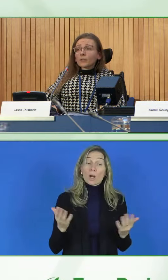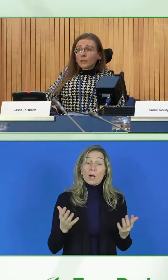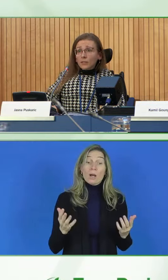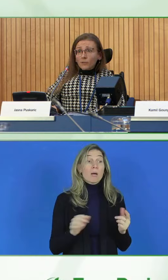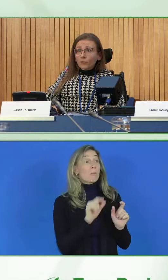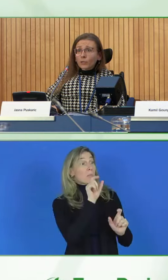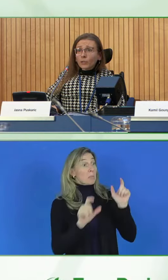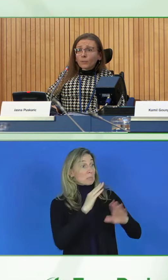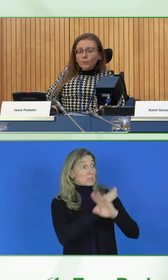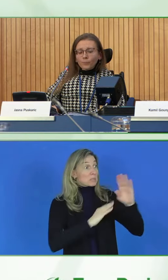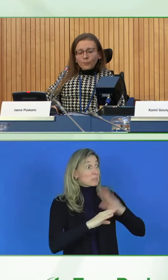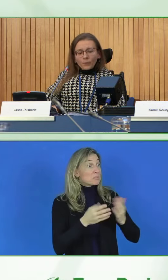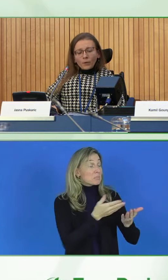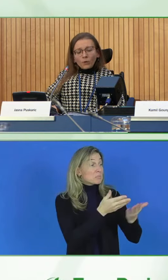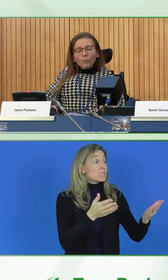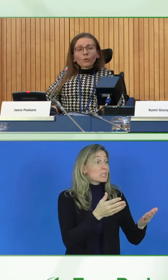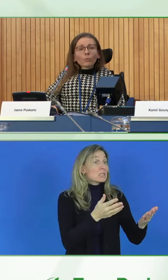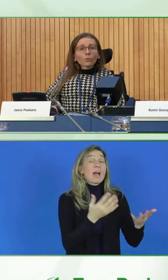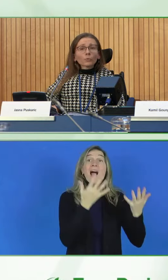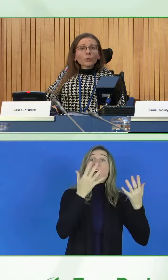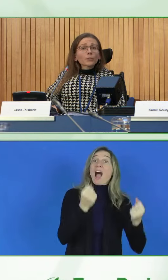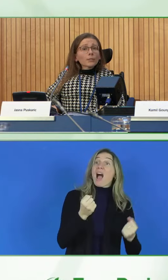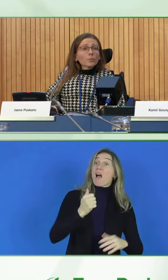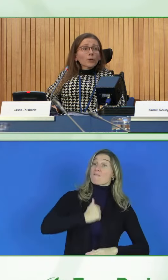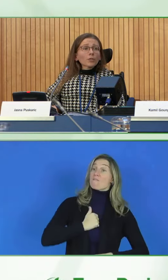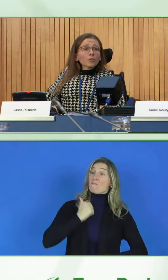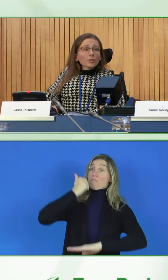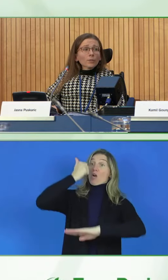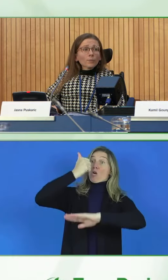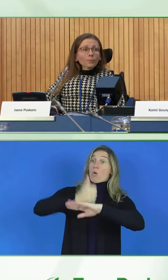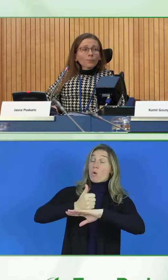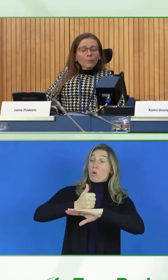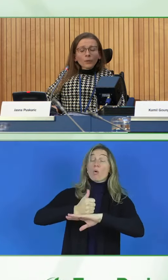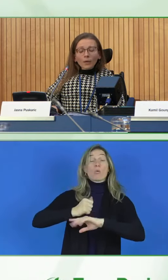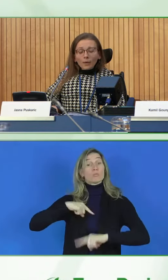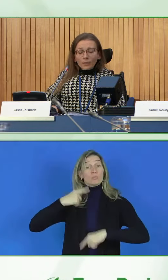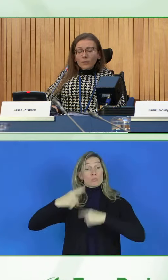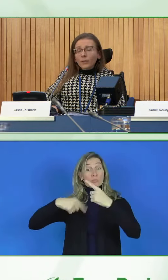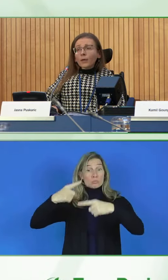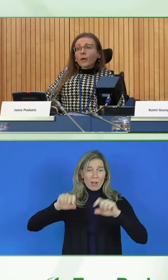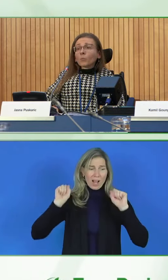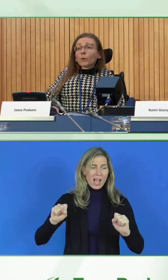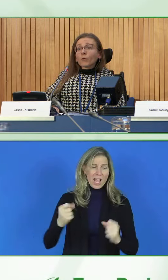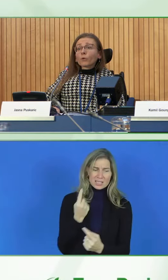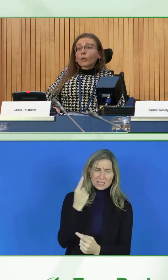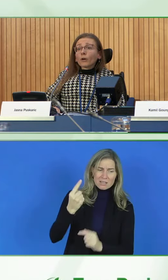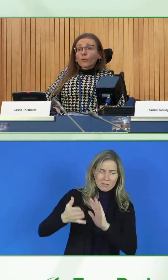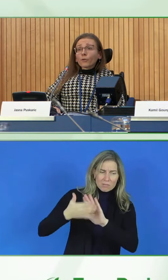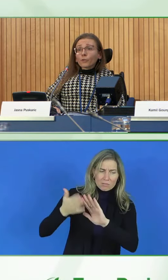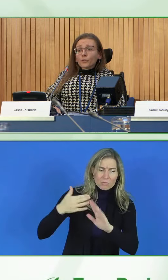successfully, promote participation and empower others.